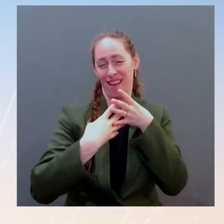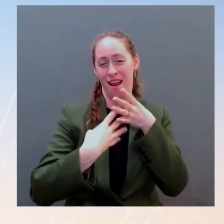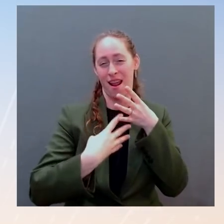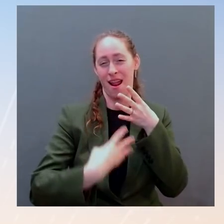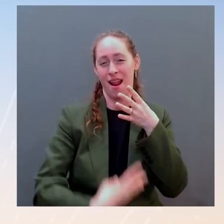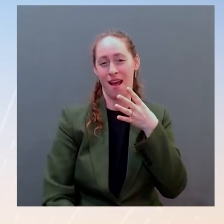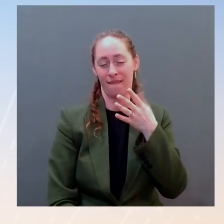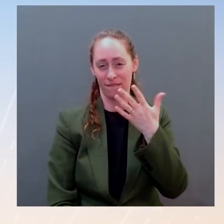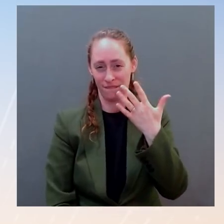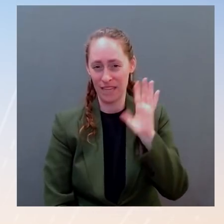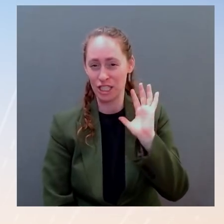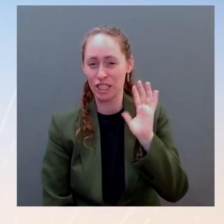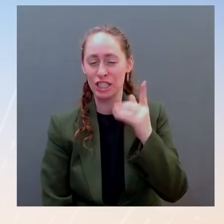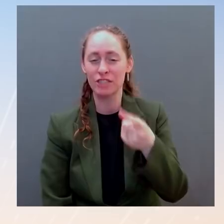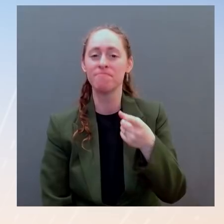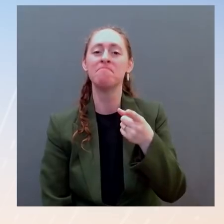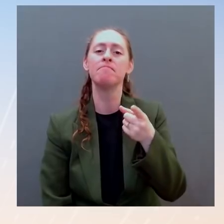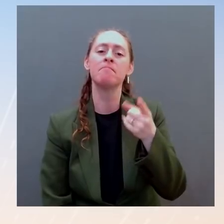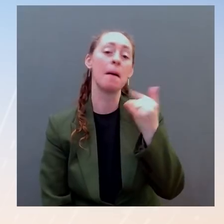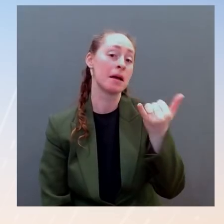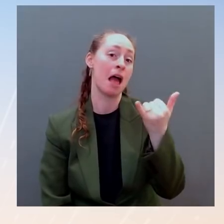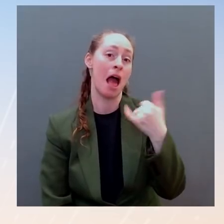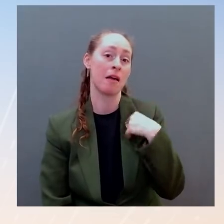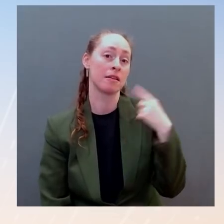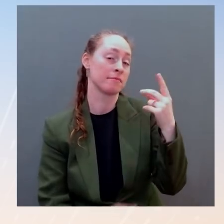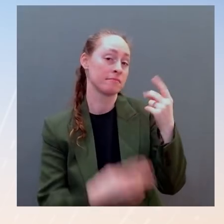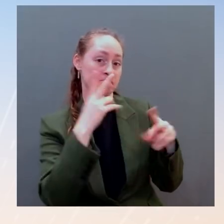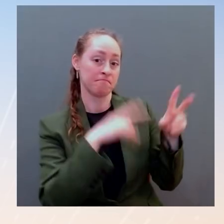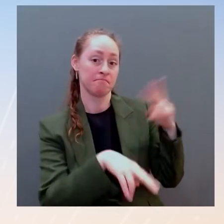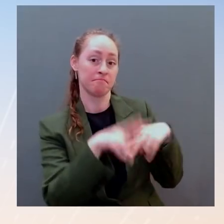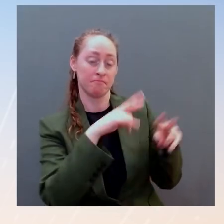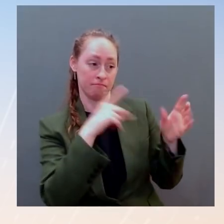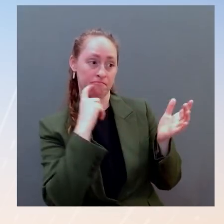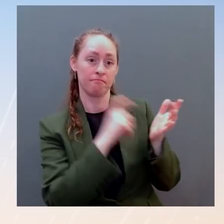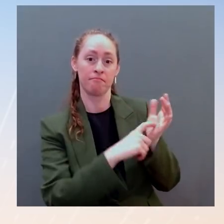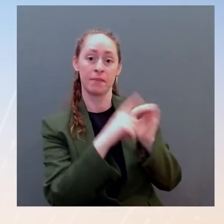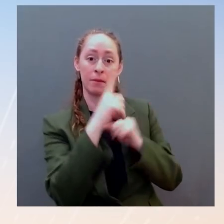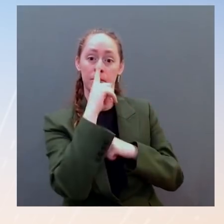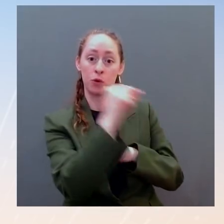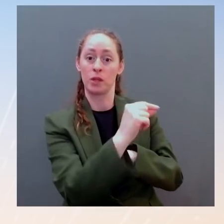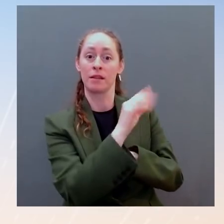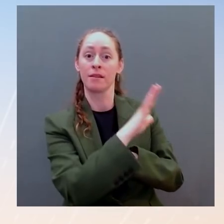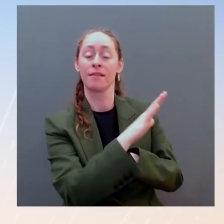whose name I can't quite pronounce -- Kayova? Kayeva? Do you have any comment